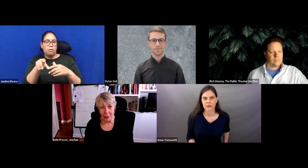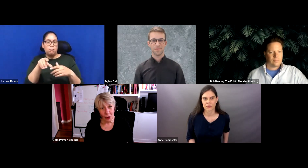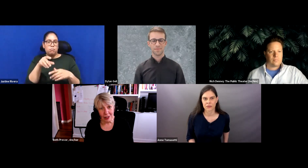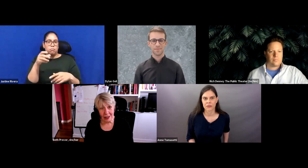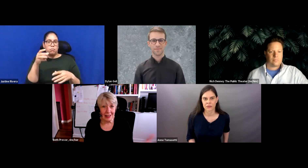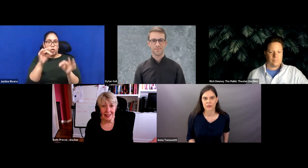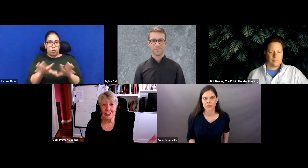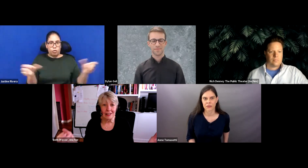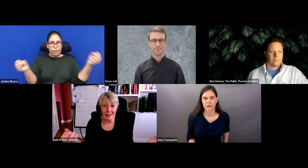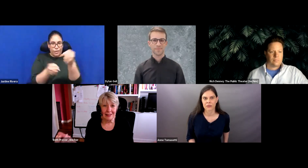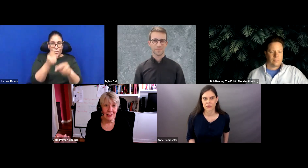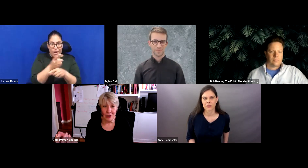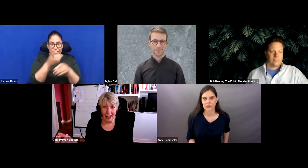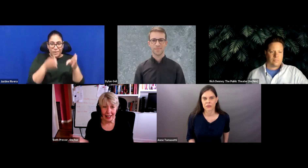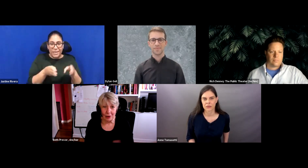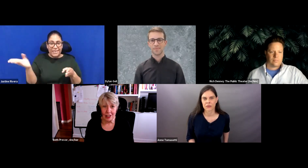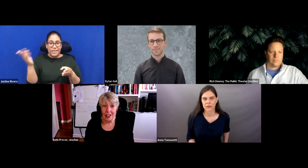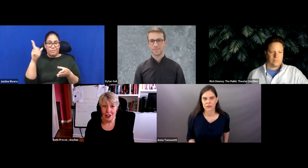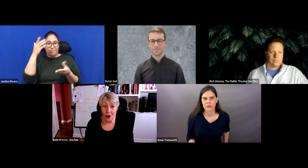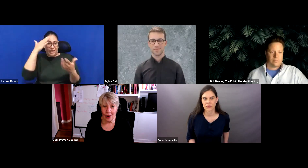right person, since he just doesn't know sign language. So